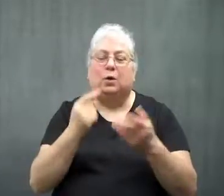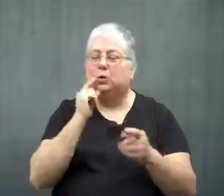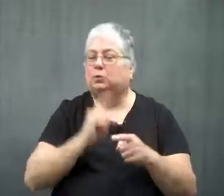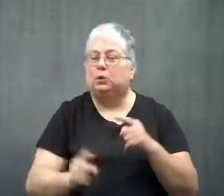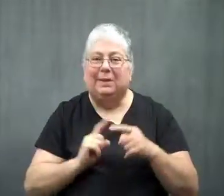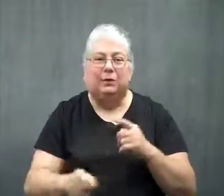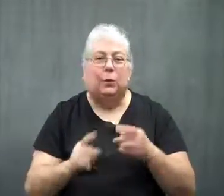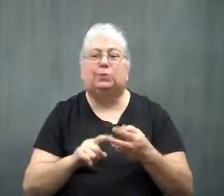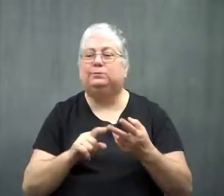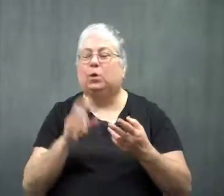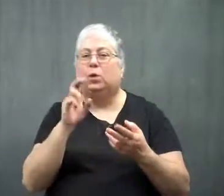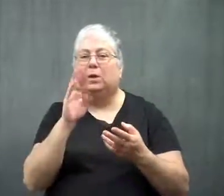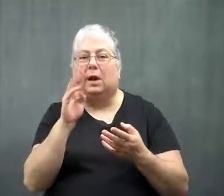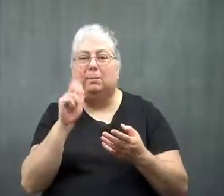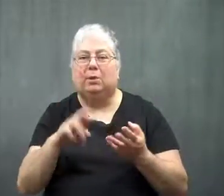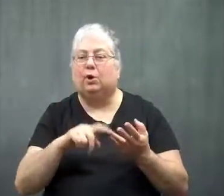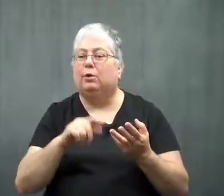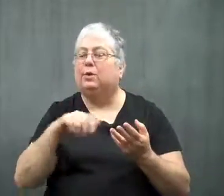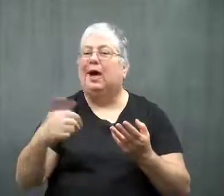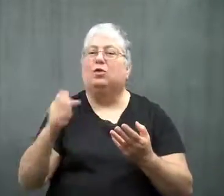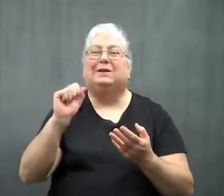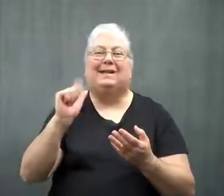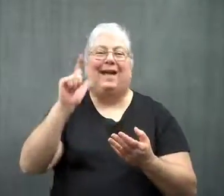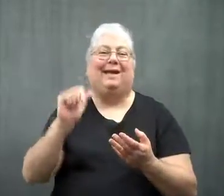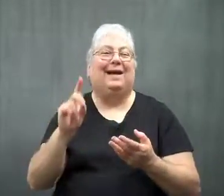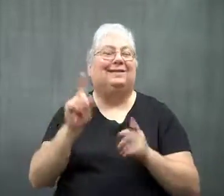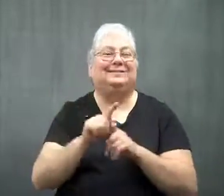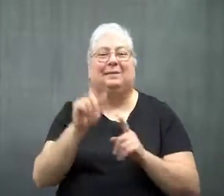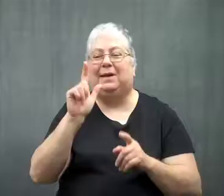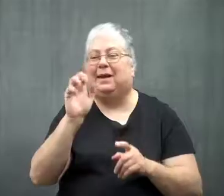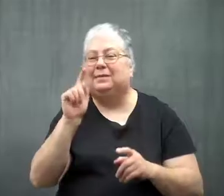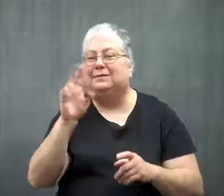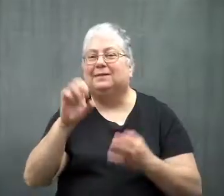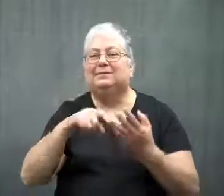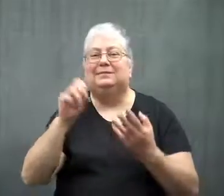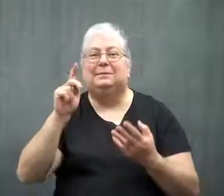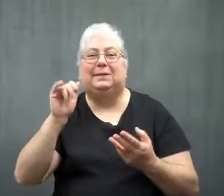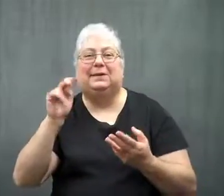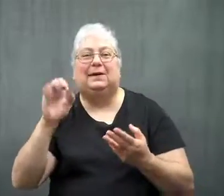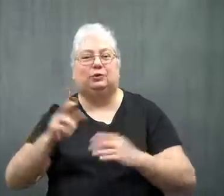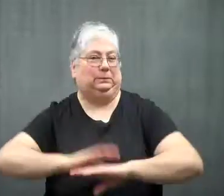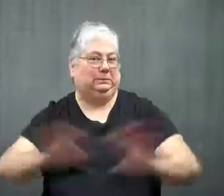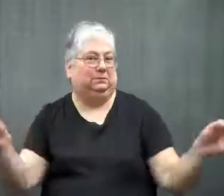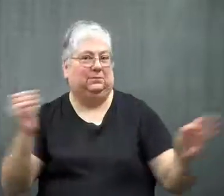or tomatoes, cucumbers and leafy salads such as lettuce and spinach.